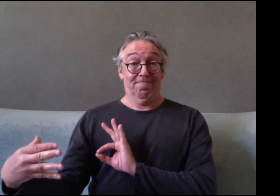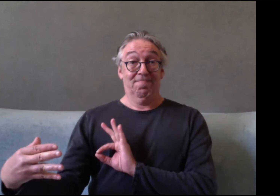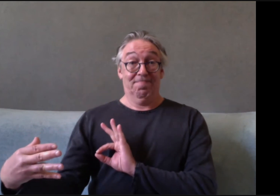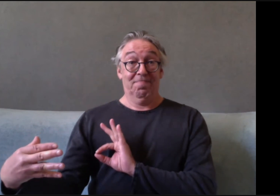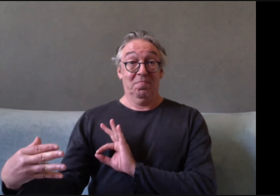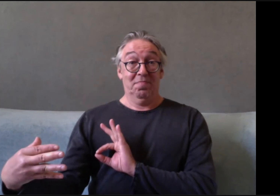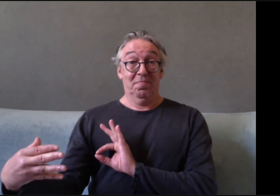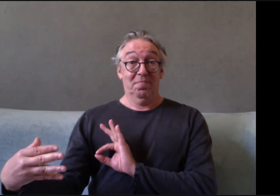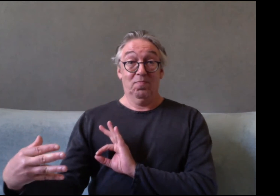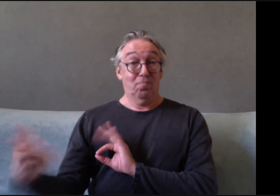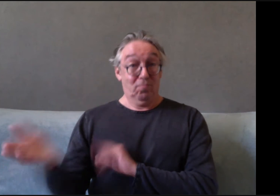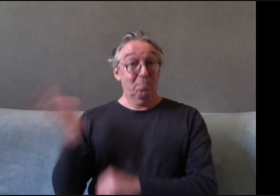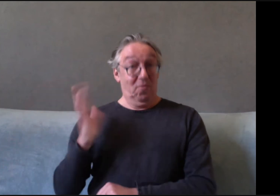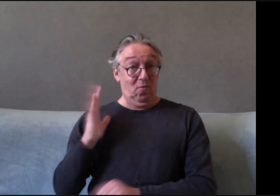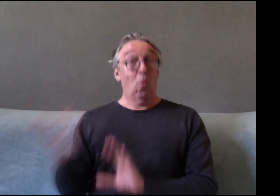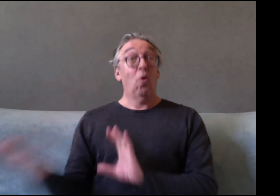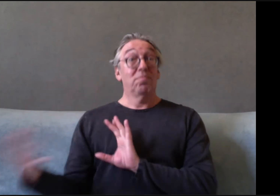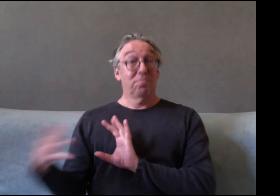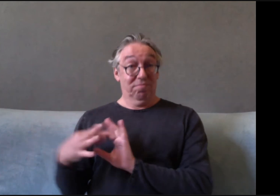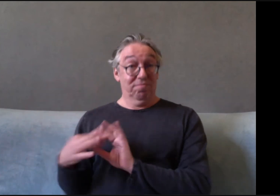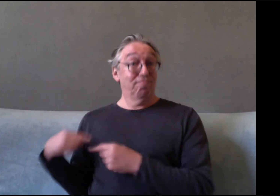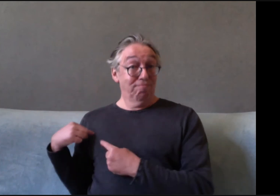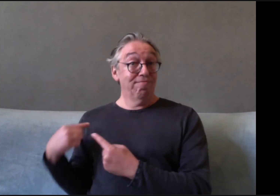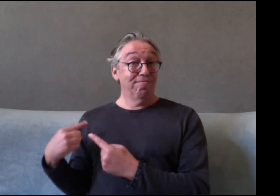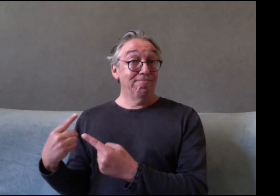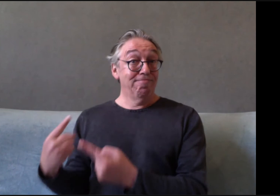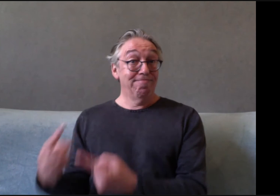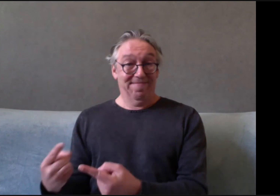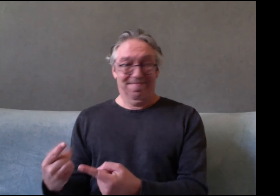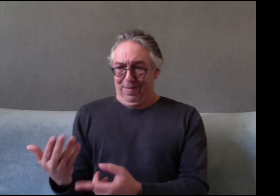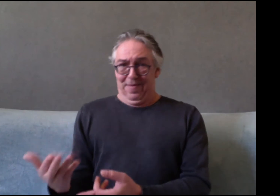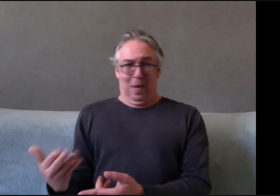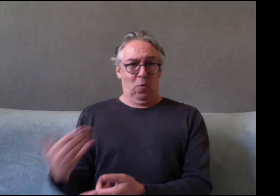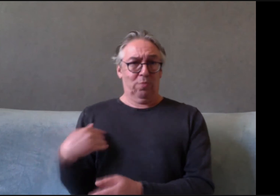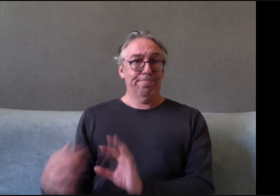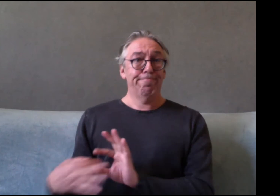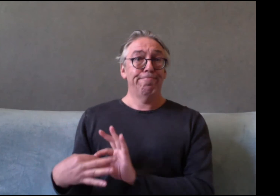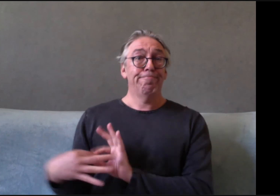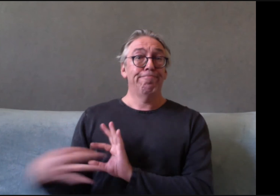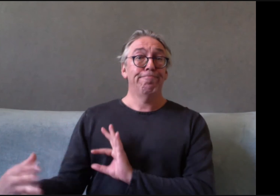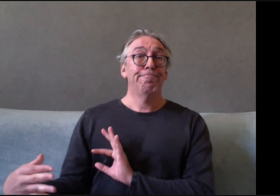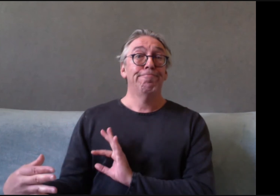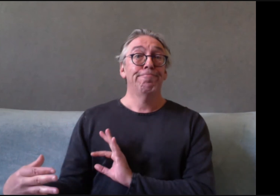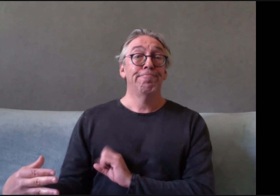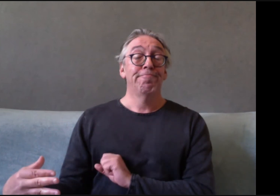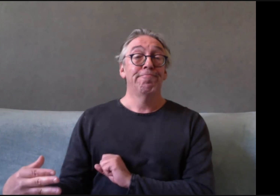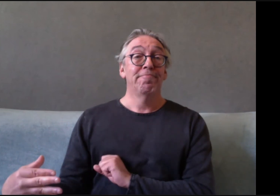I saw him during the whole webinar, but he isn't here anymore. Just a second, please.